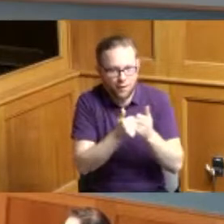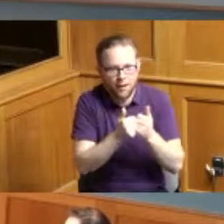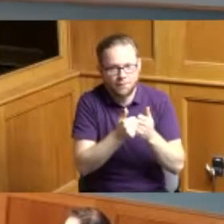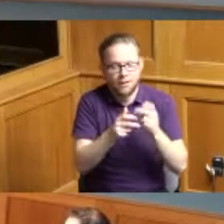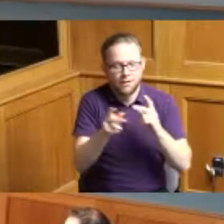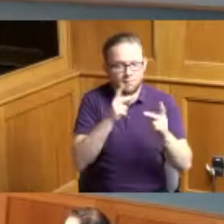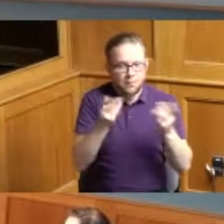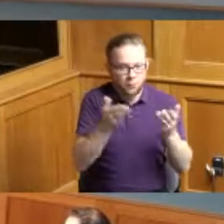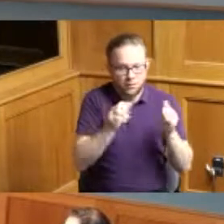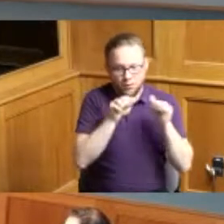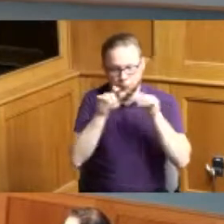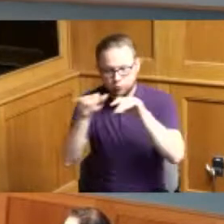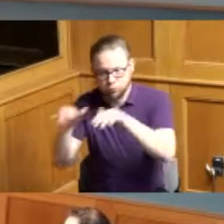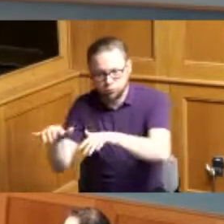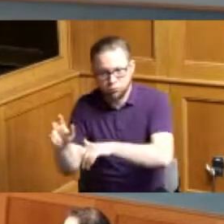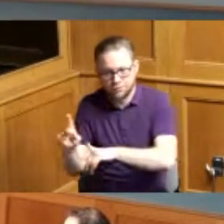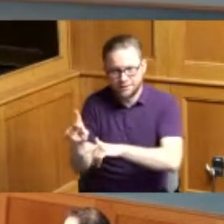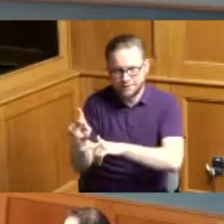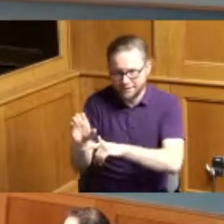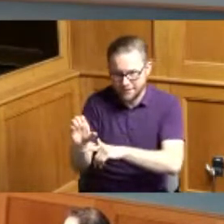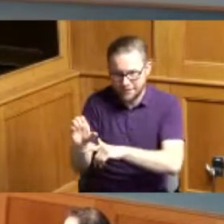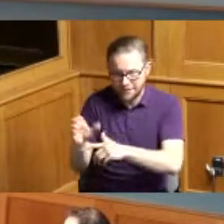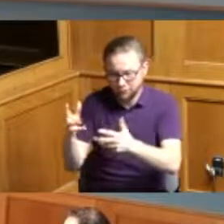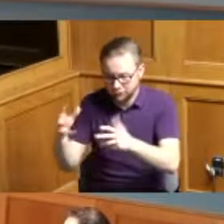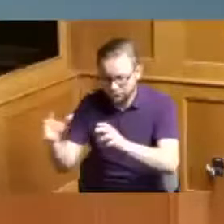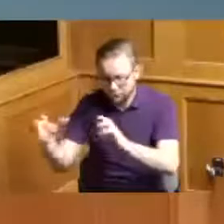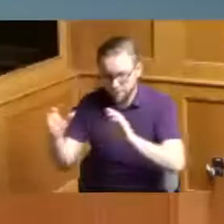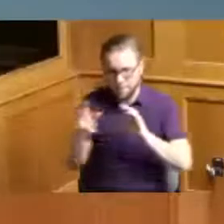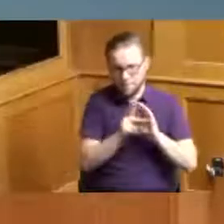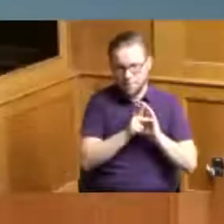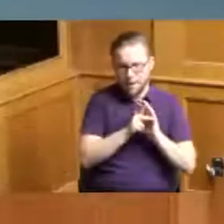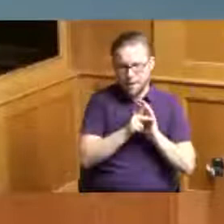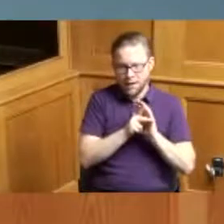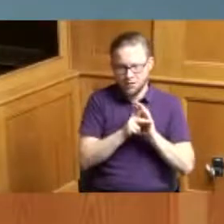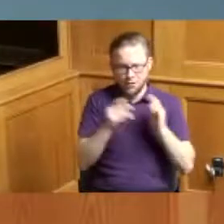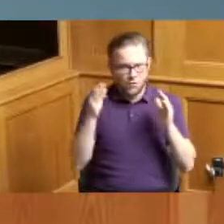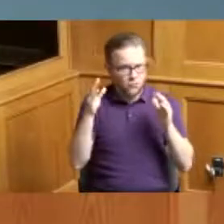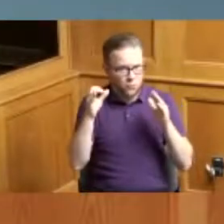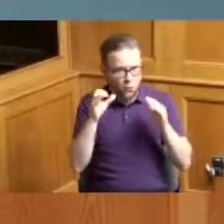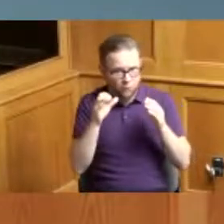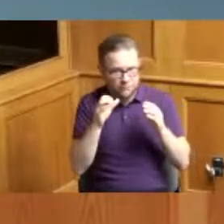and then coming back here and we hope that that that does not increase our numbers so